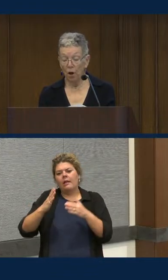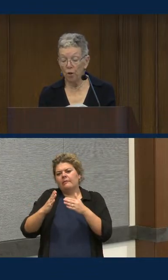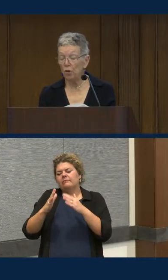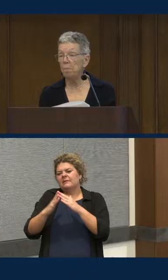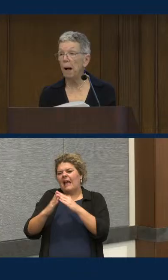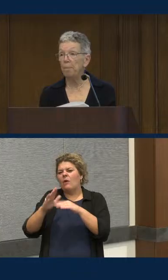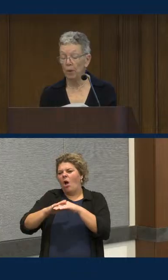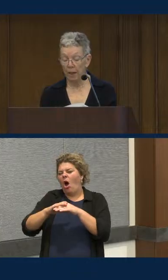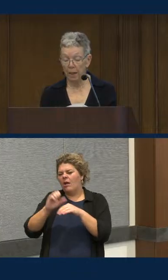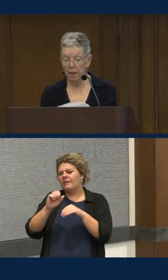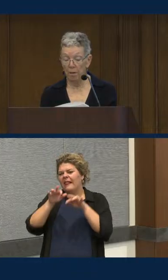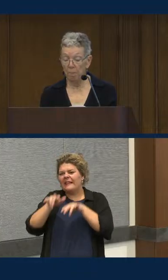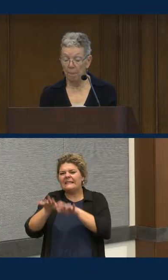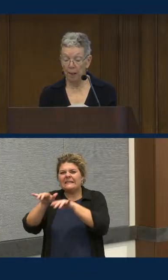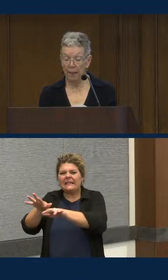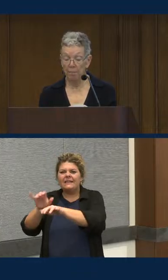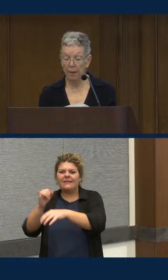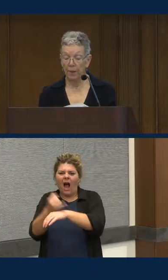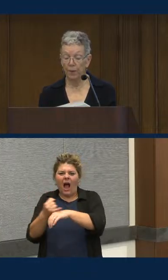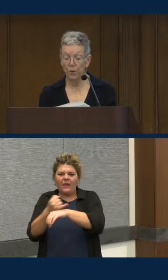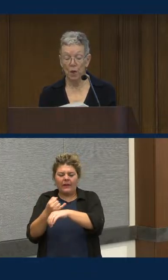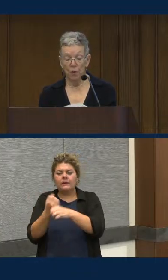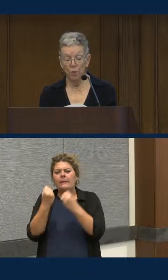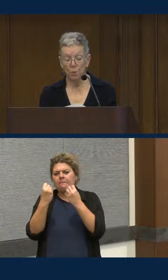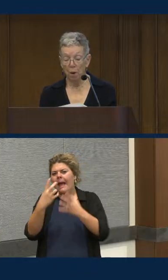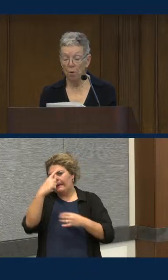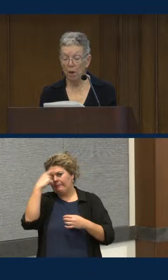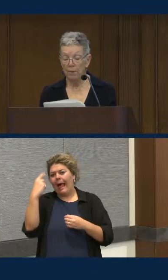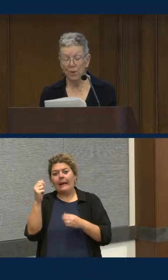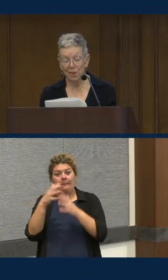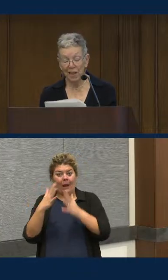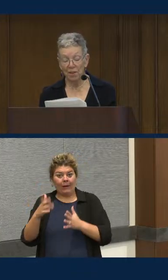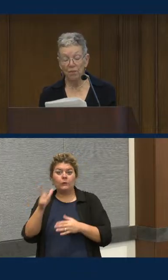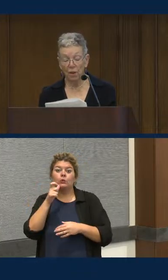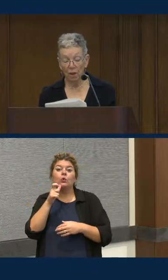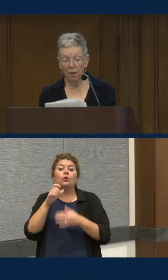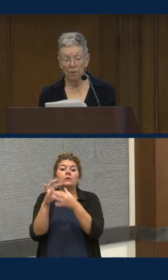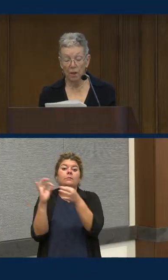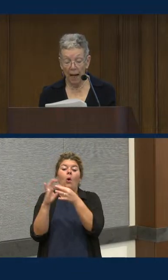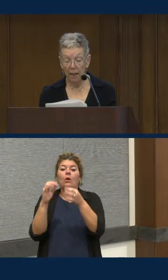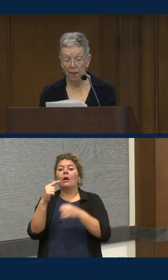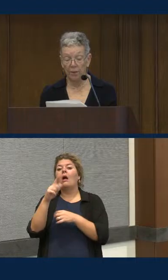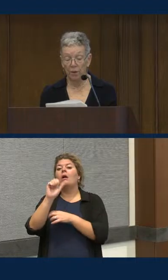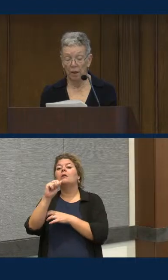Americans who spoke a distinctive Gullah dialect. In